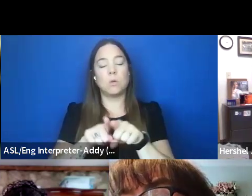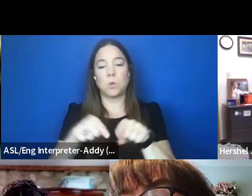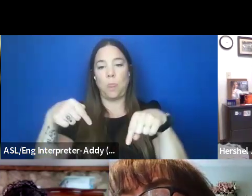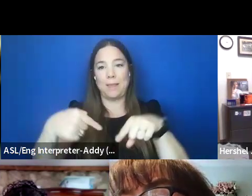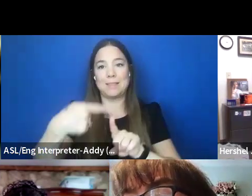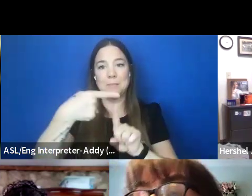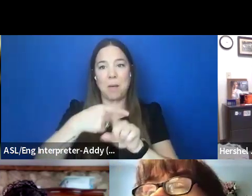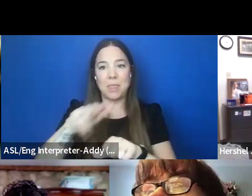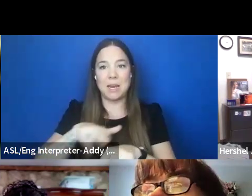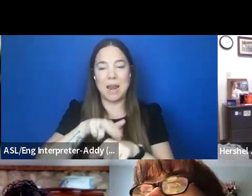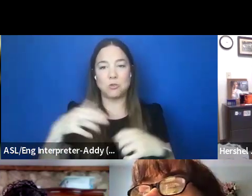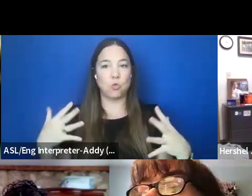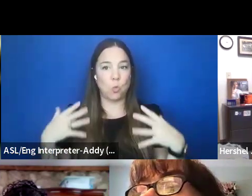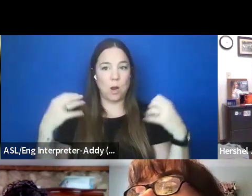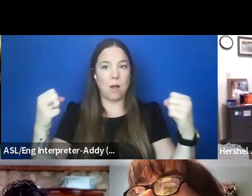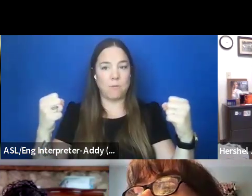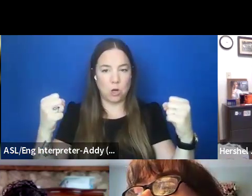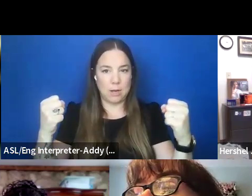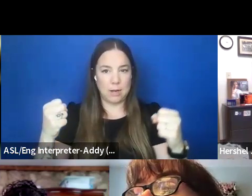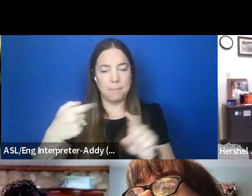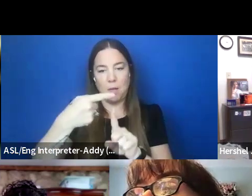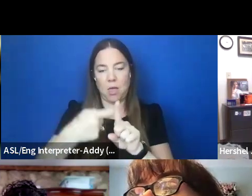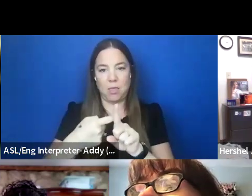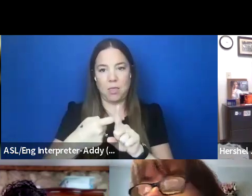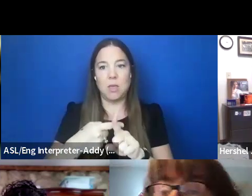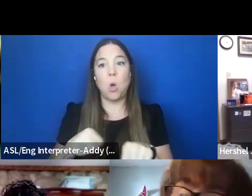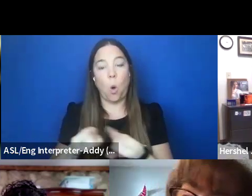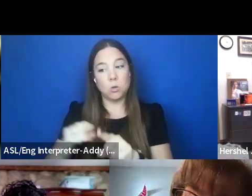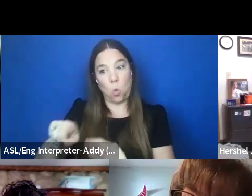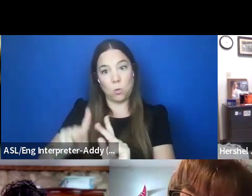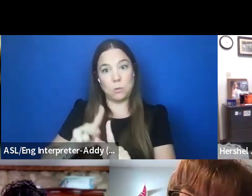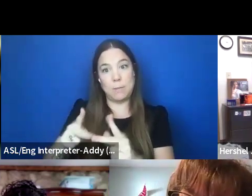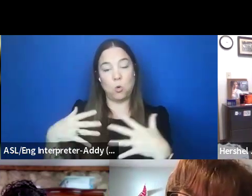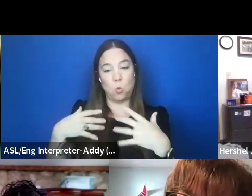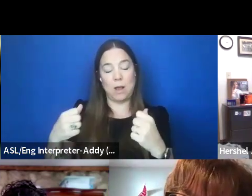Don Dew: people in recovery are actually part of the disability community, right? And